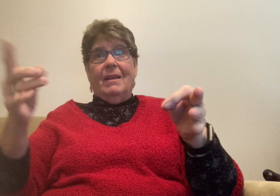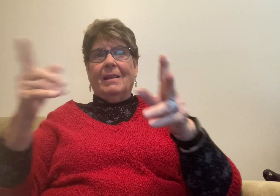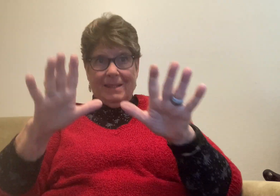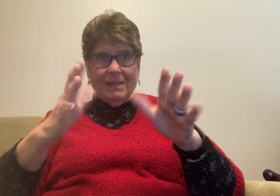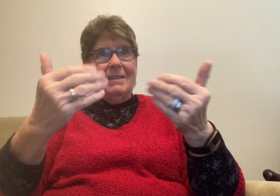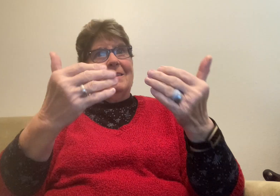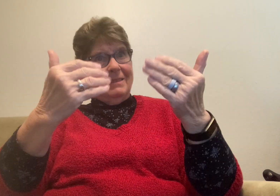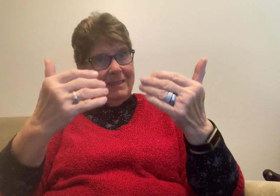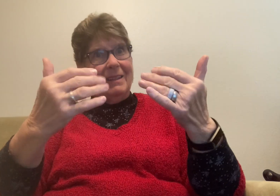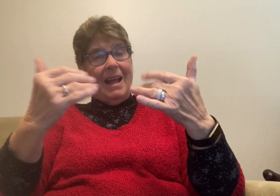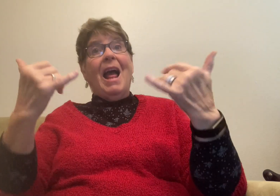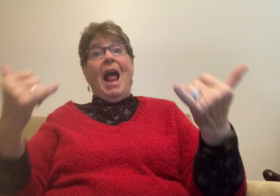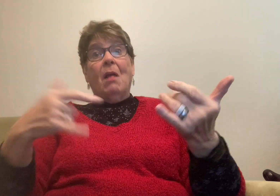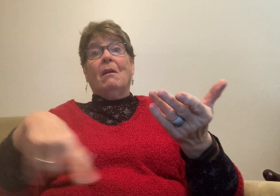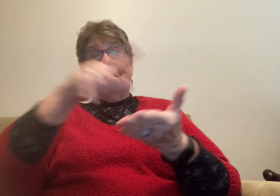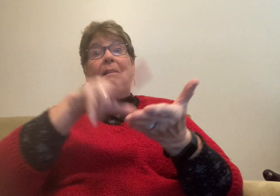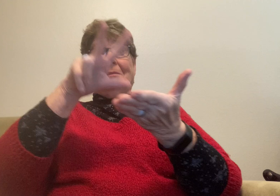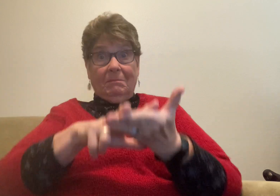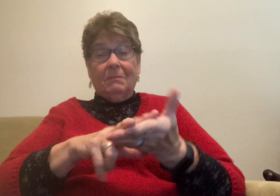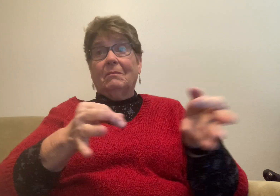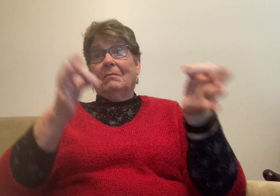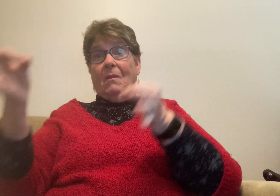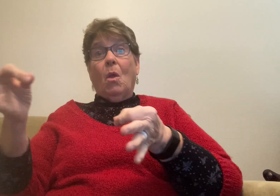IOC has patiently awaited progress and now that it was approved